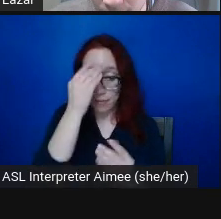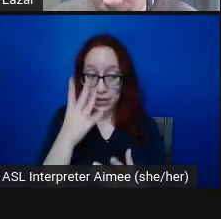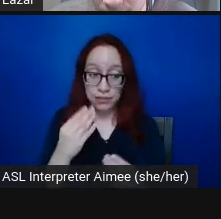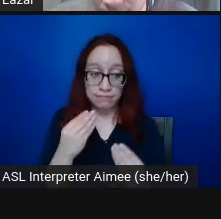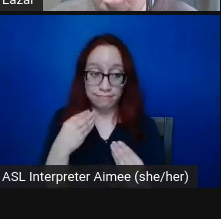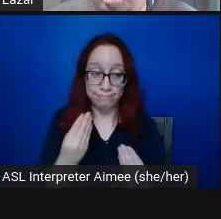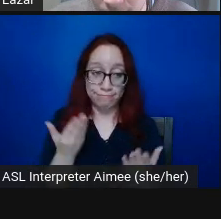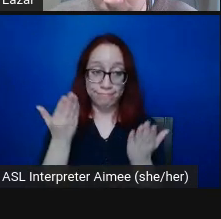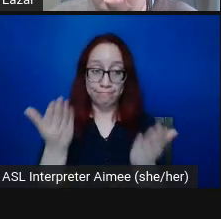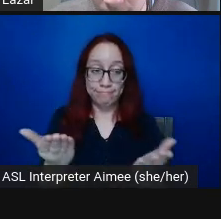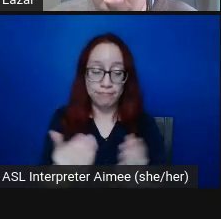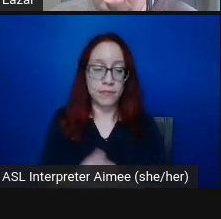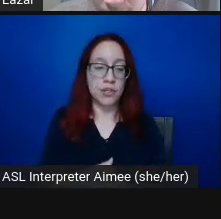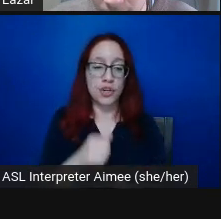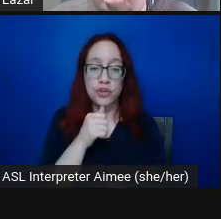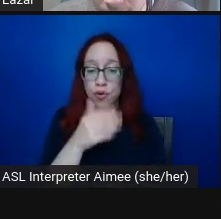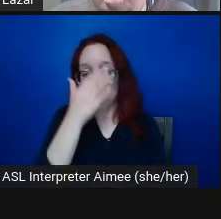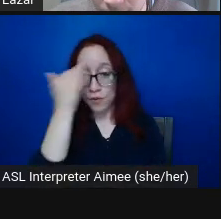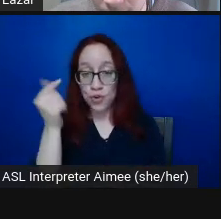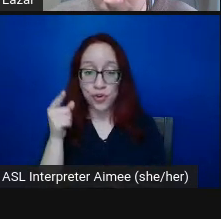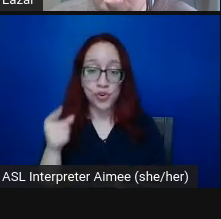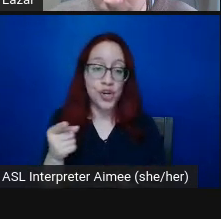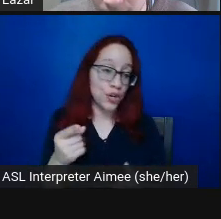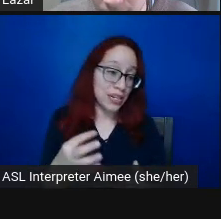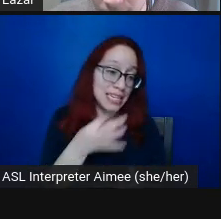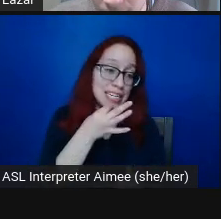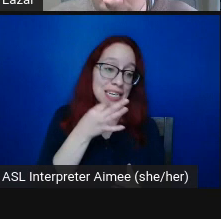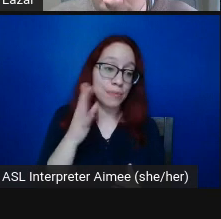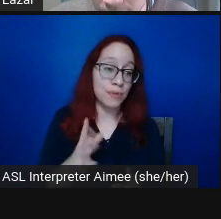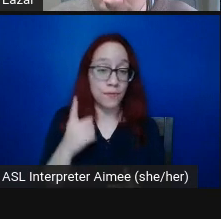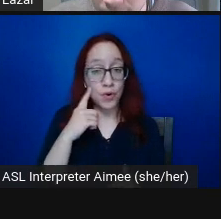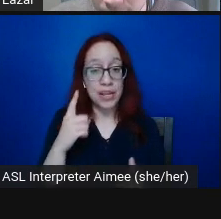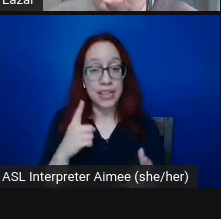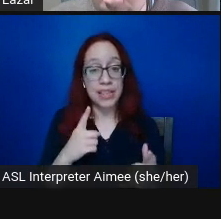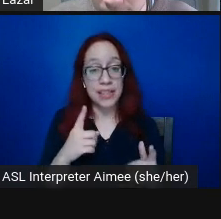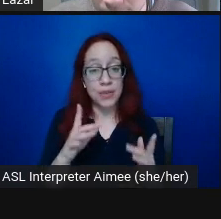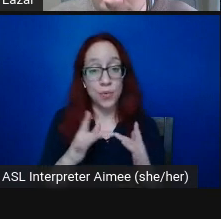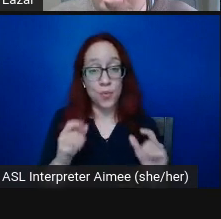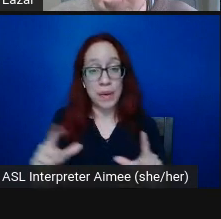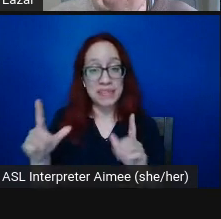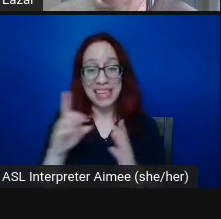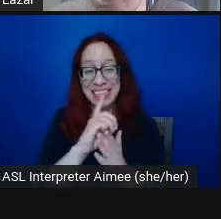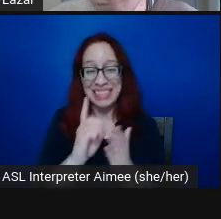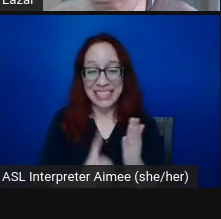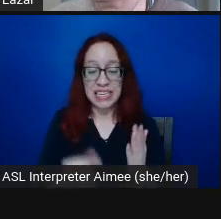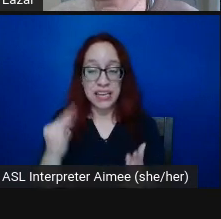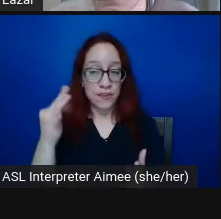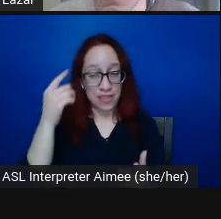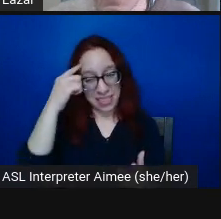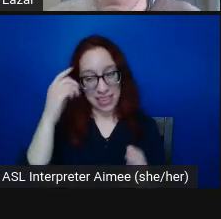Don't forget that you are the expert for the website design, and if you think about your client in the longer run,